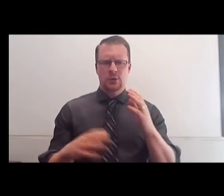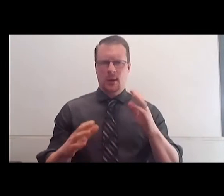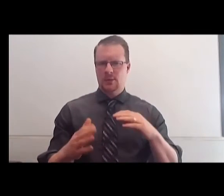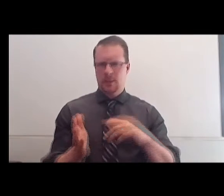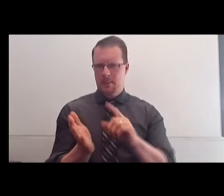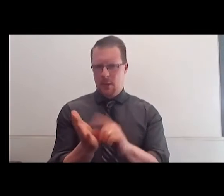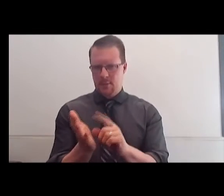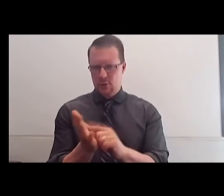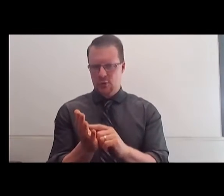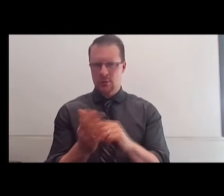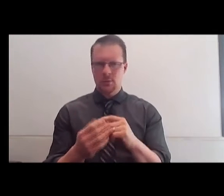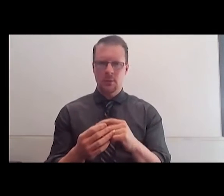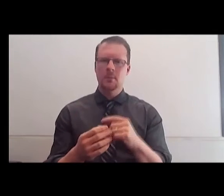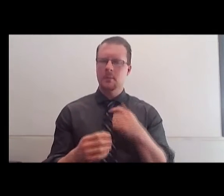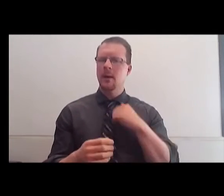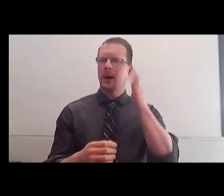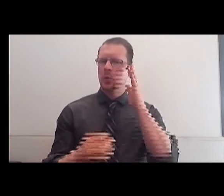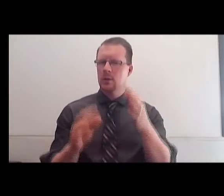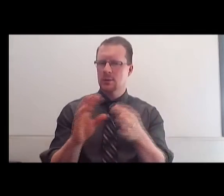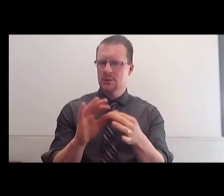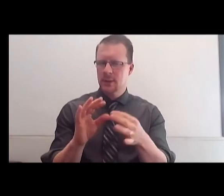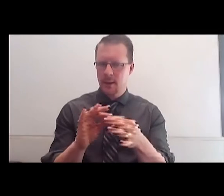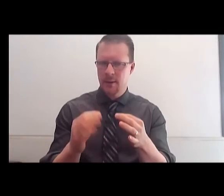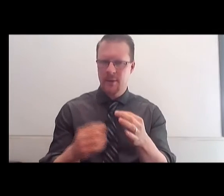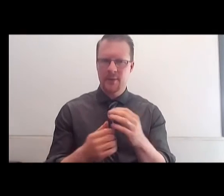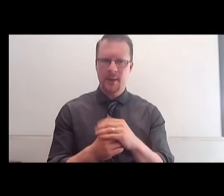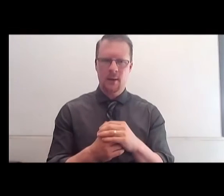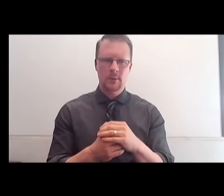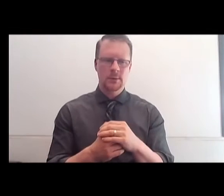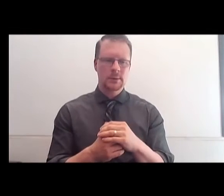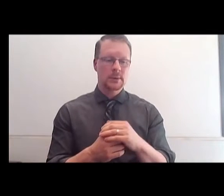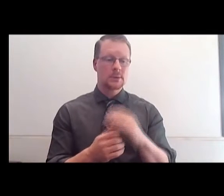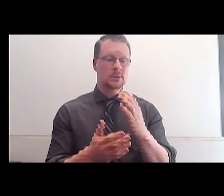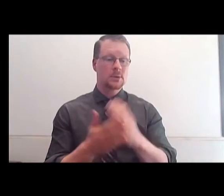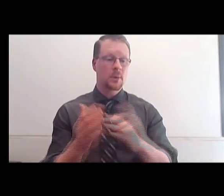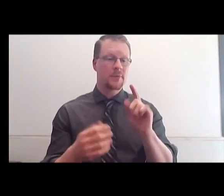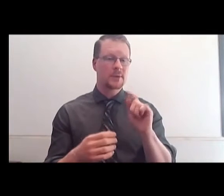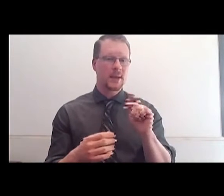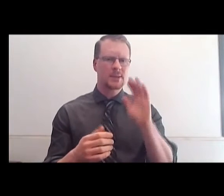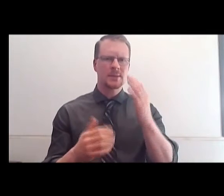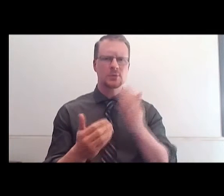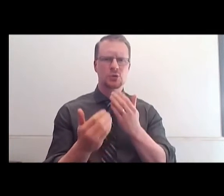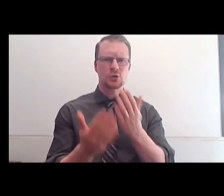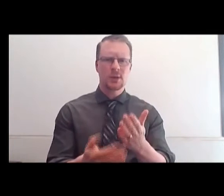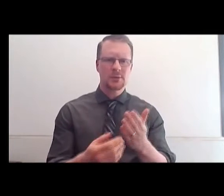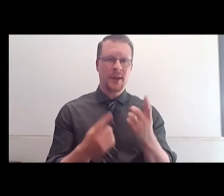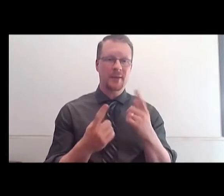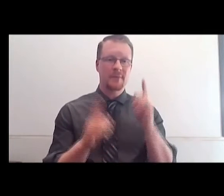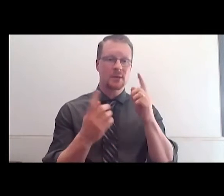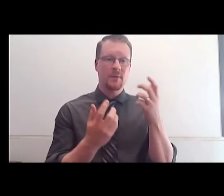and HRSA for engaging us with this critical work. The work is yet to be published.